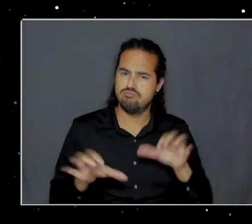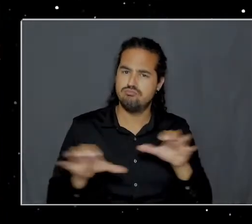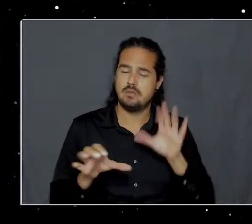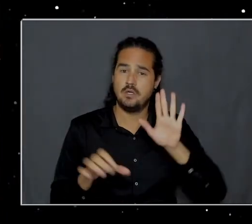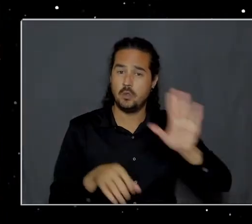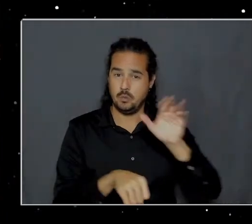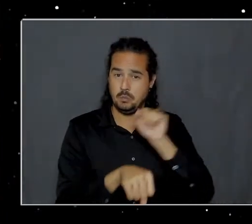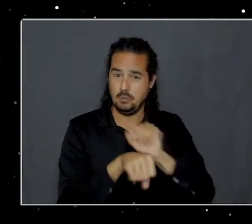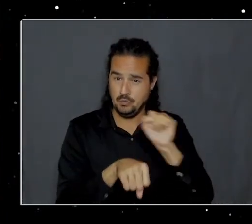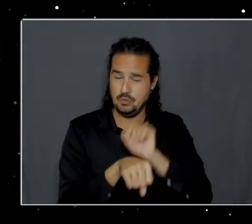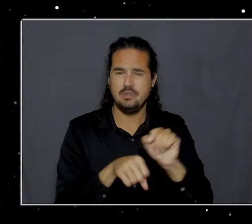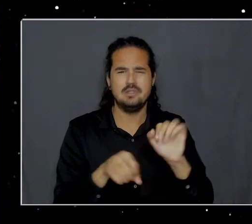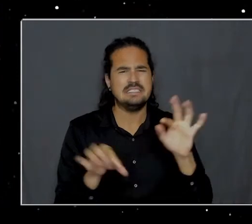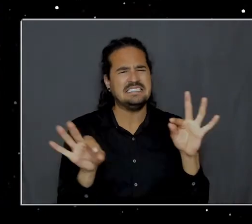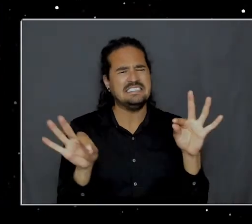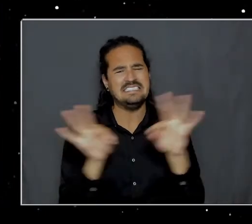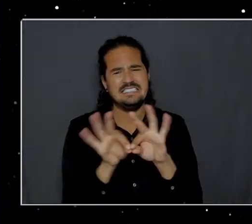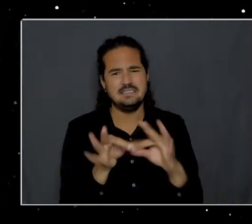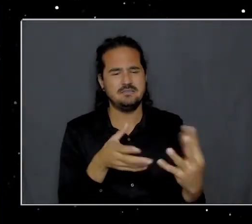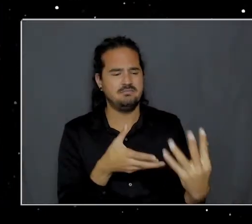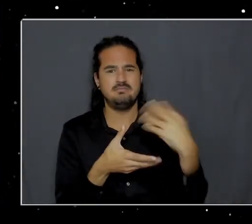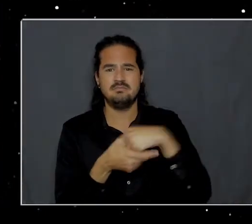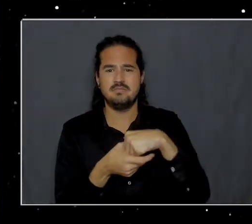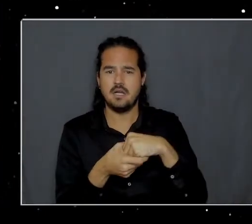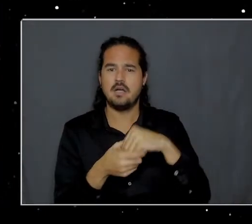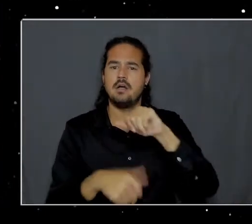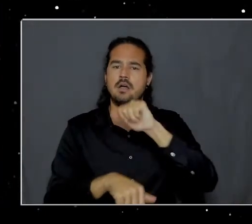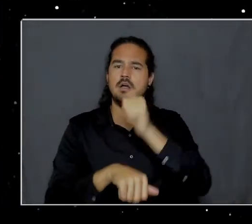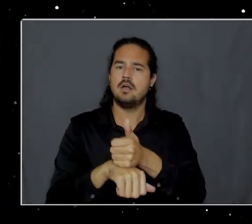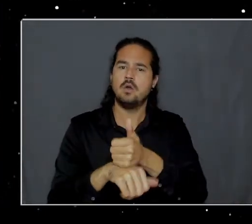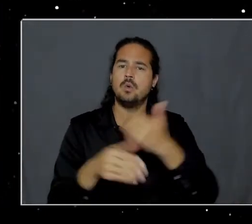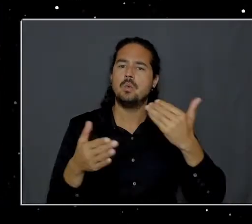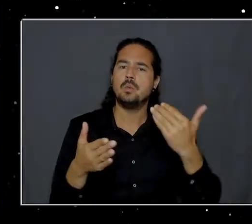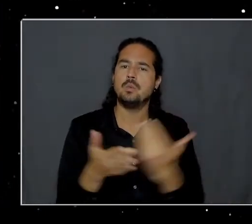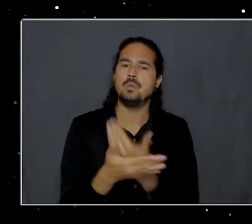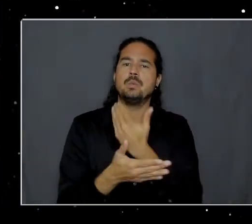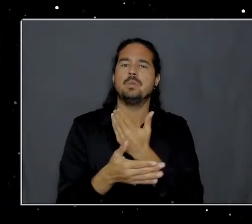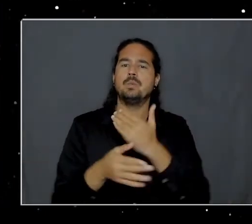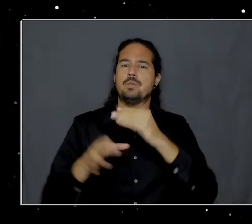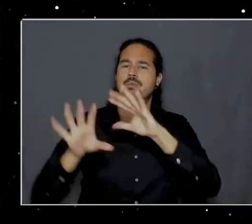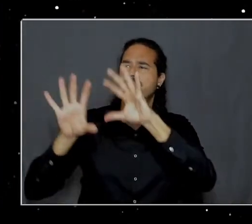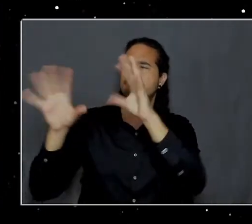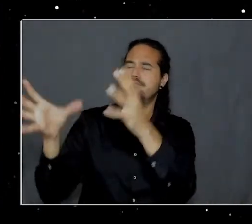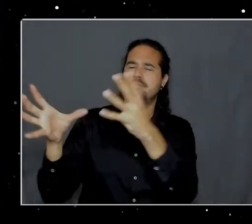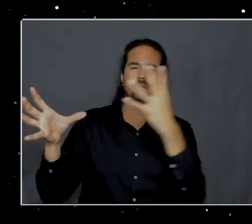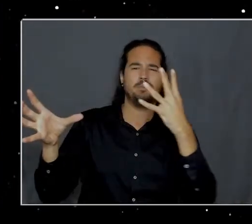AN ESSENTIAL PART OF CARVING A NEW, VIBRANT, LOVING, CONNECTED